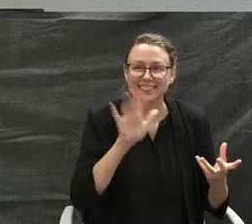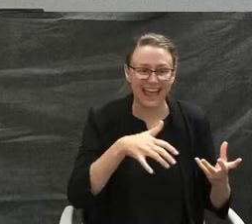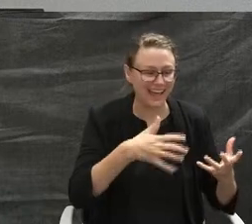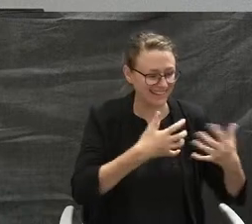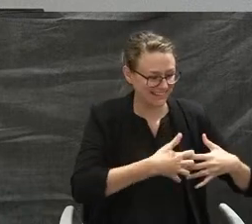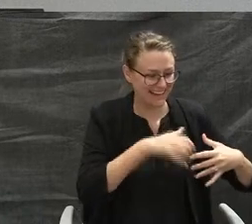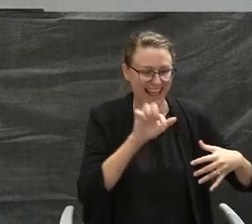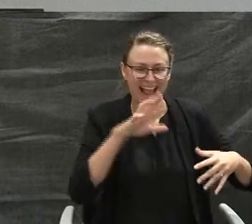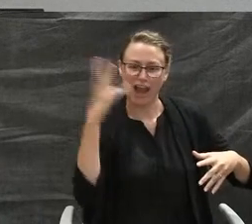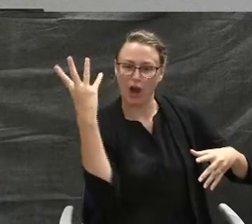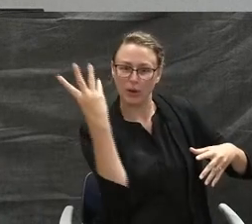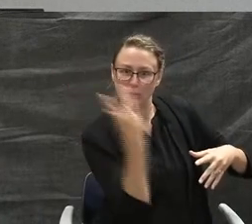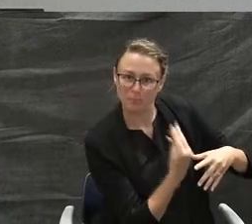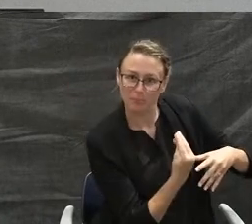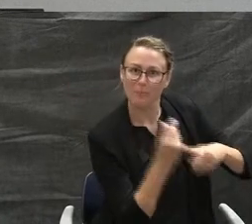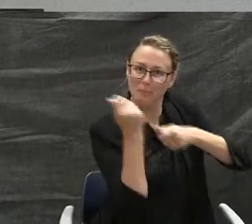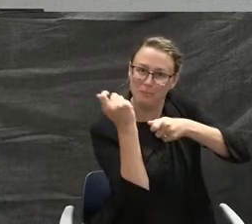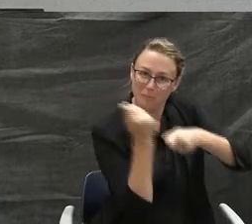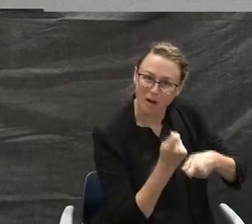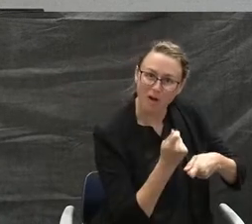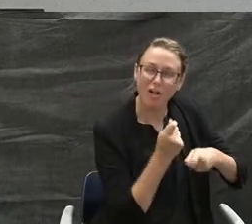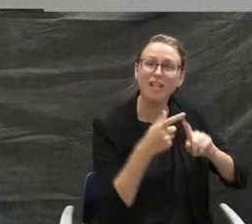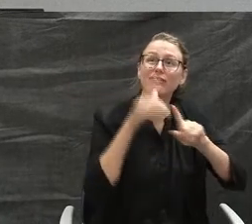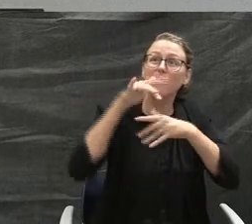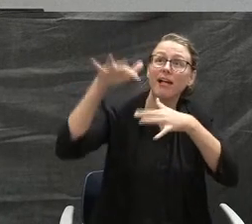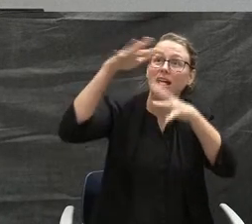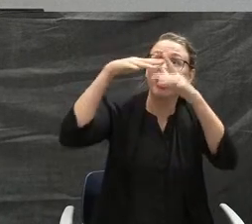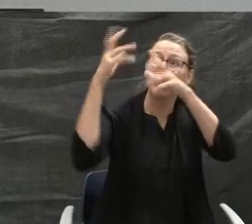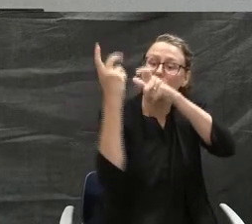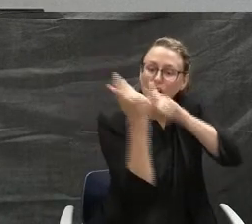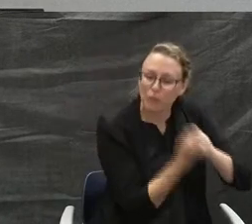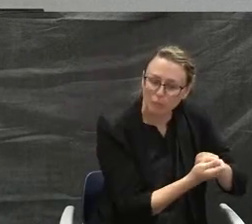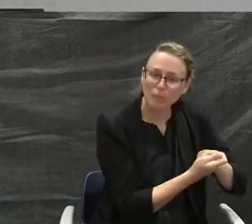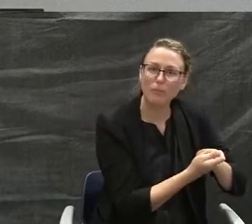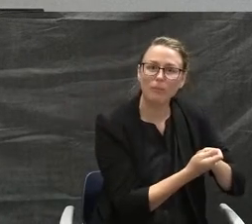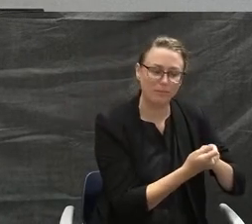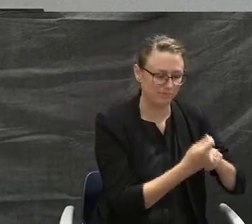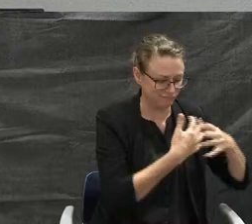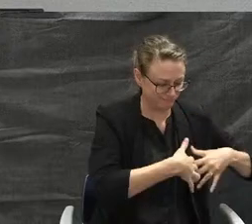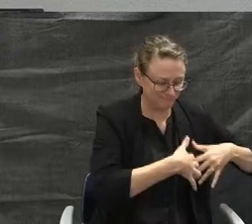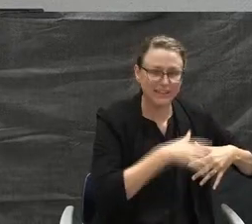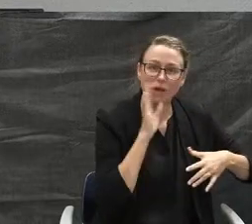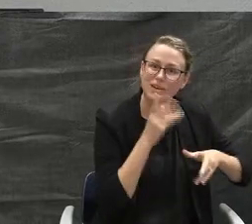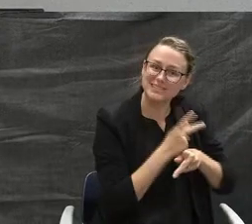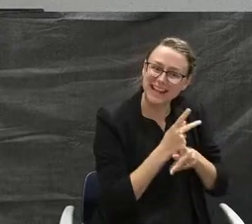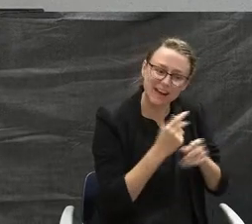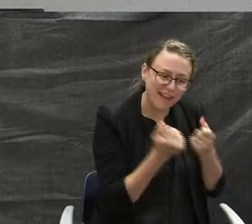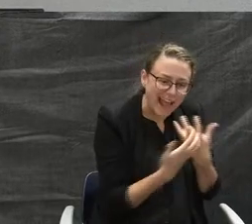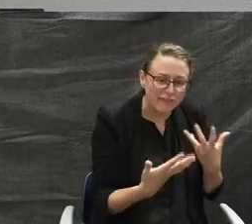particles out of the air and take care of everything. The size of a coronavirus and